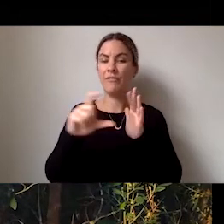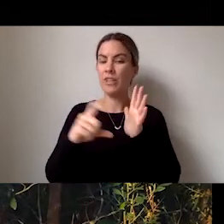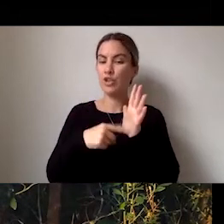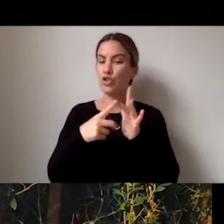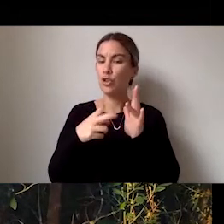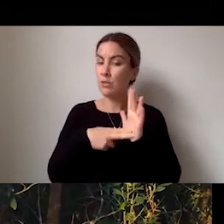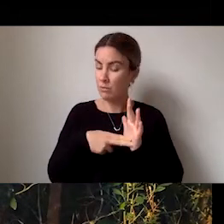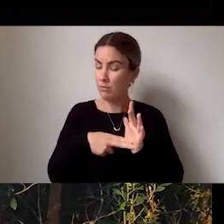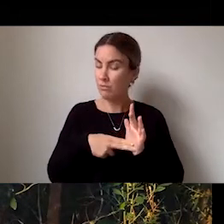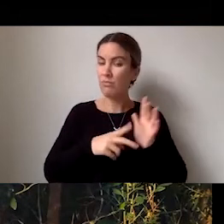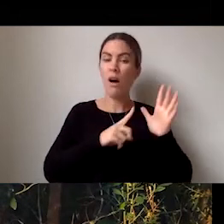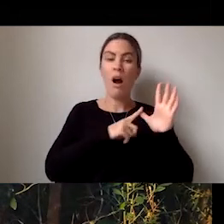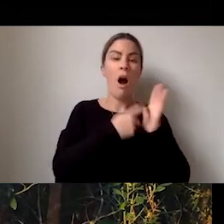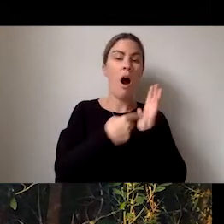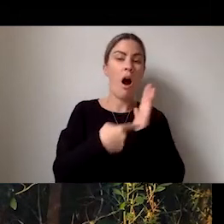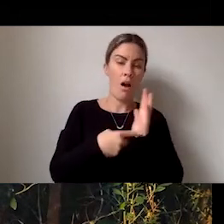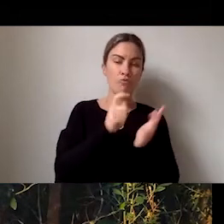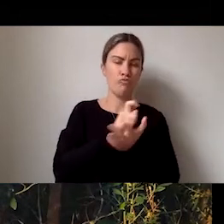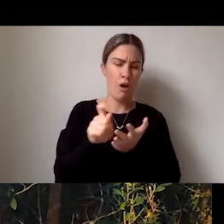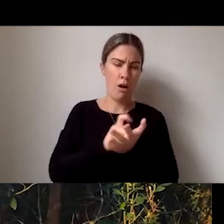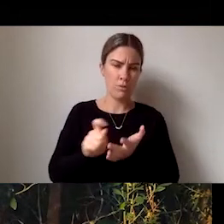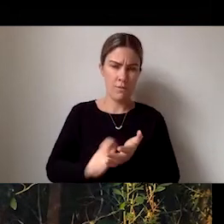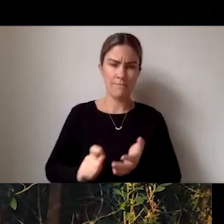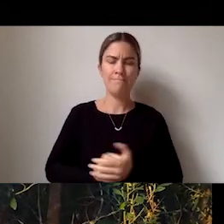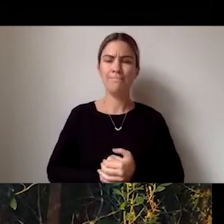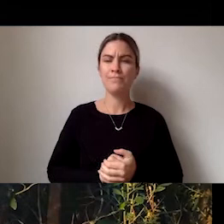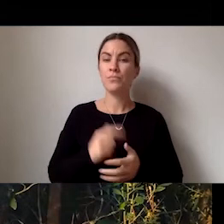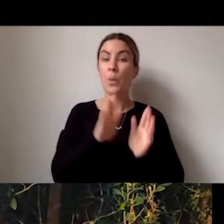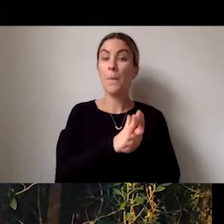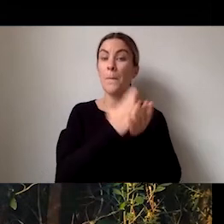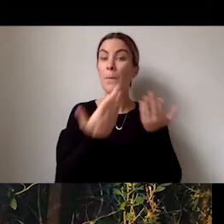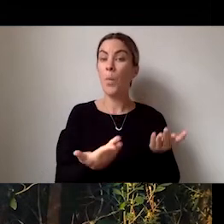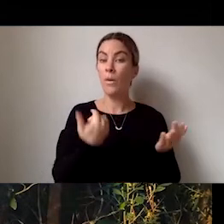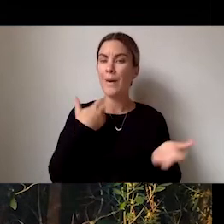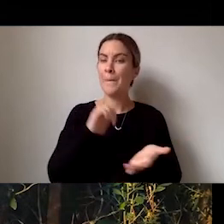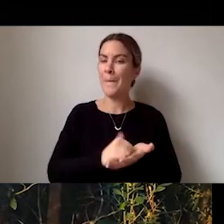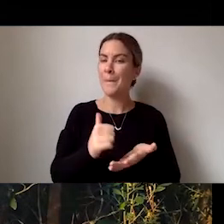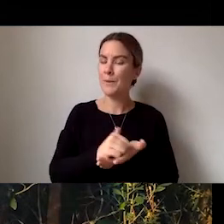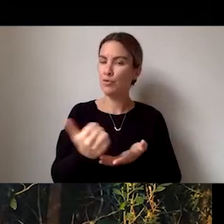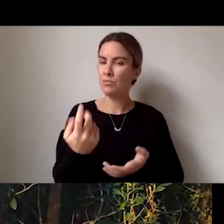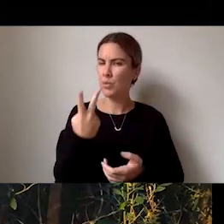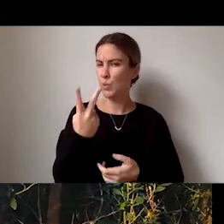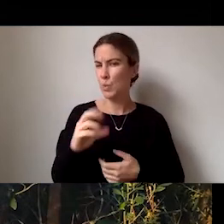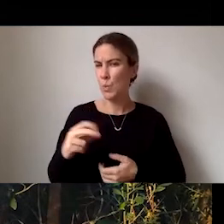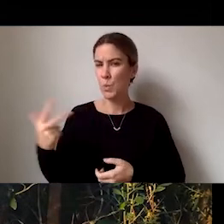So, my - the book that I published in 2018 - a lot of my focus in that